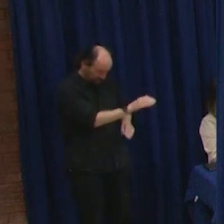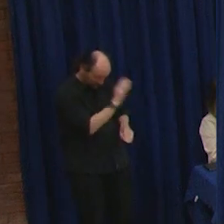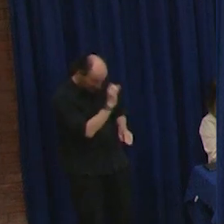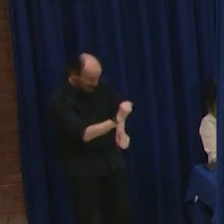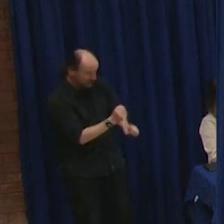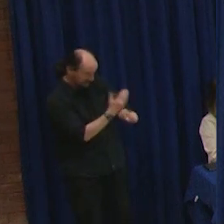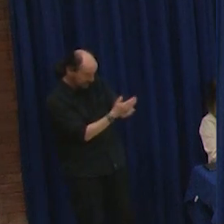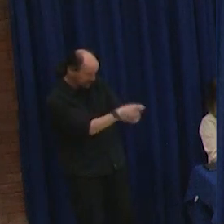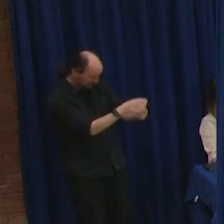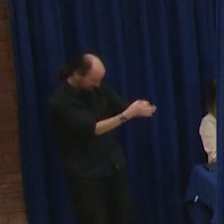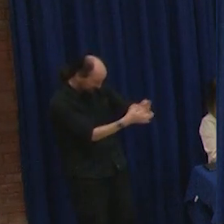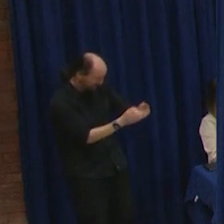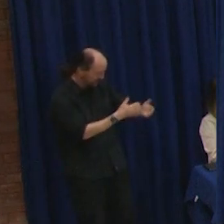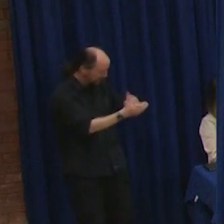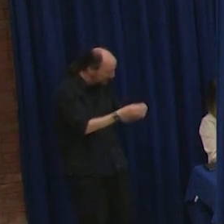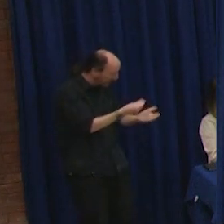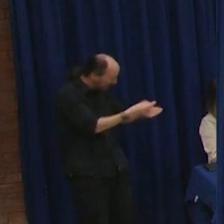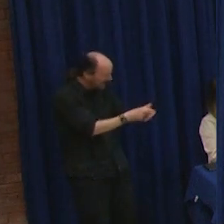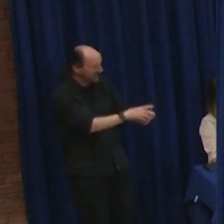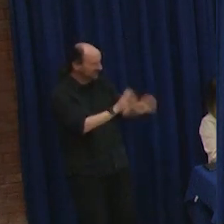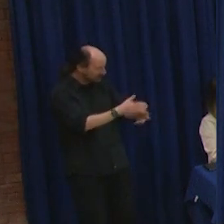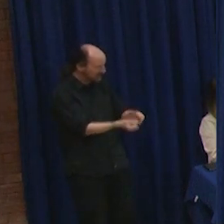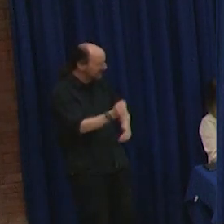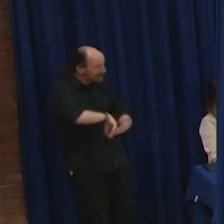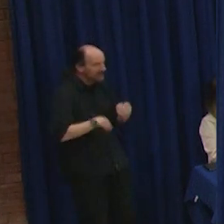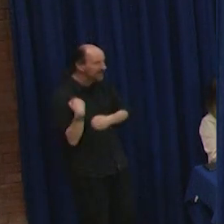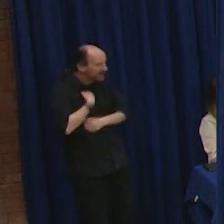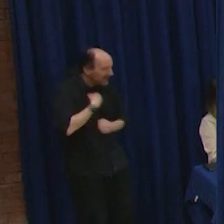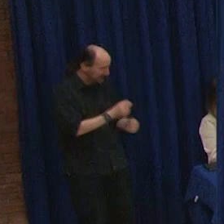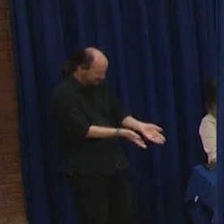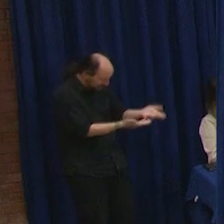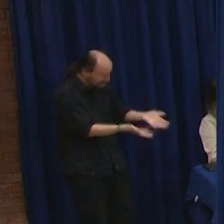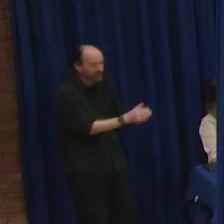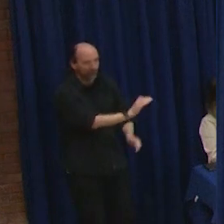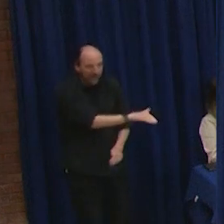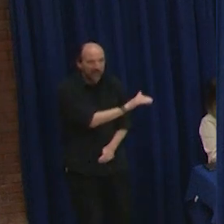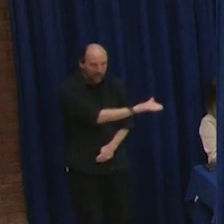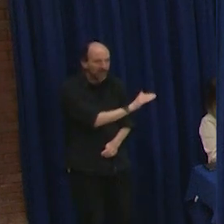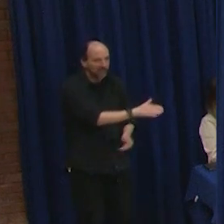finances done, they've been pushed out the door to get from A to B, you move, you've had the academic